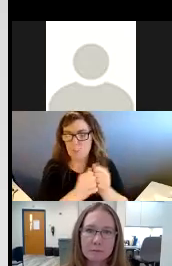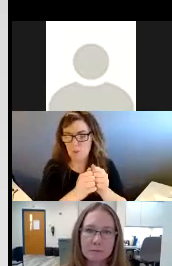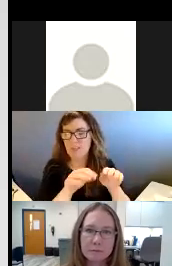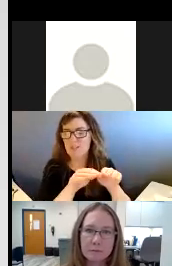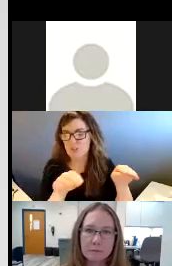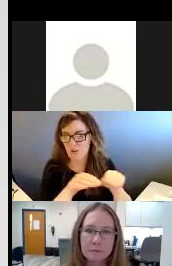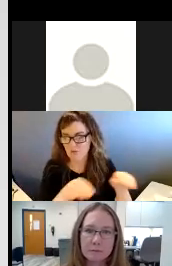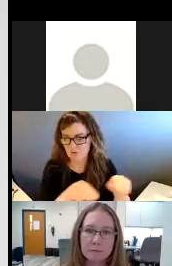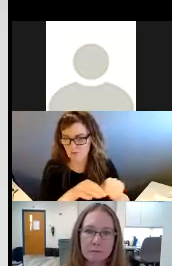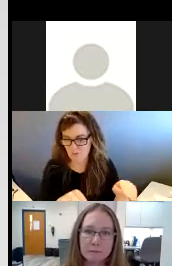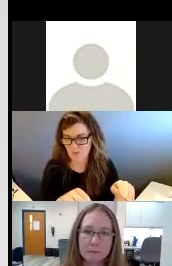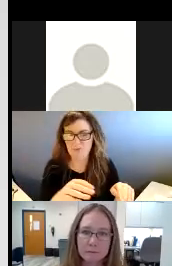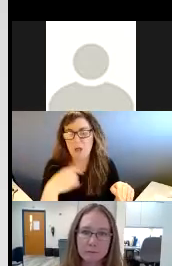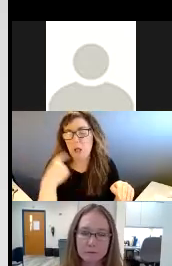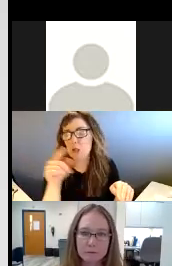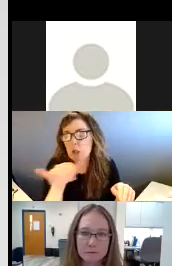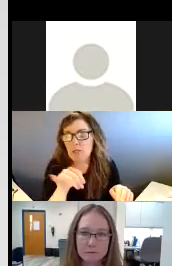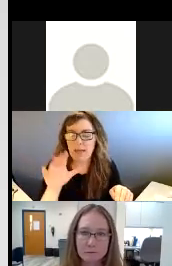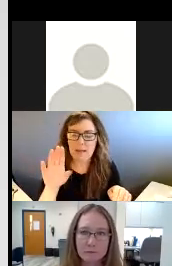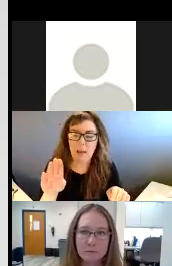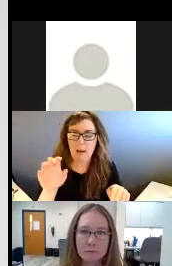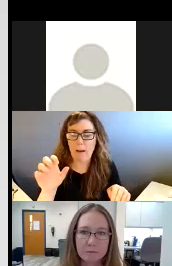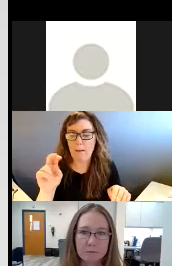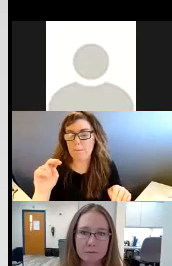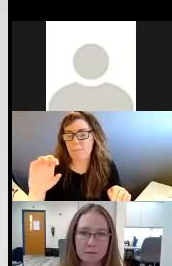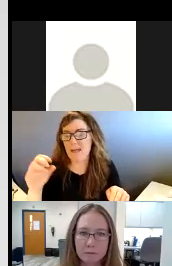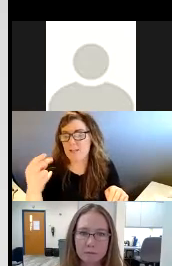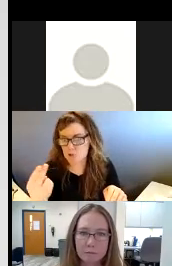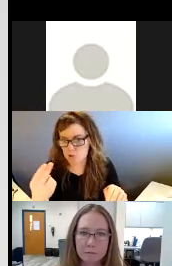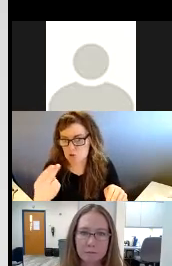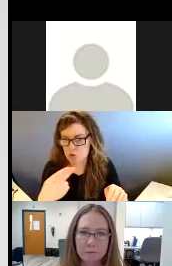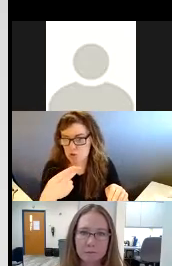MAKE IT A LITTLE BIT MORE ACCESSIBLE AND FRIENDLY AS